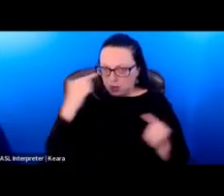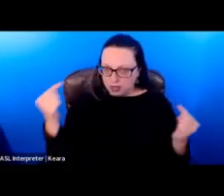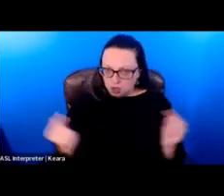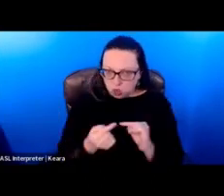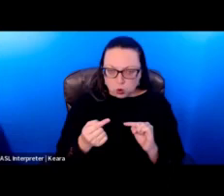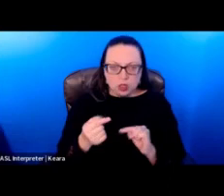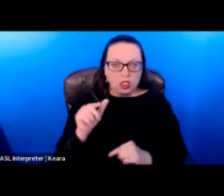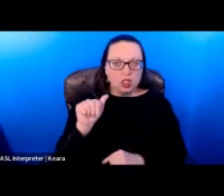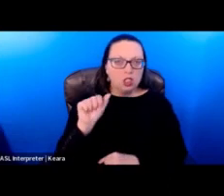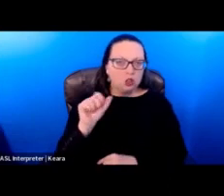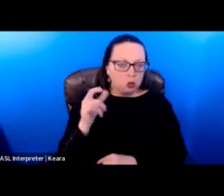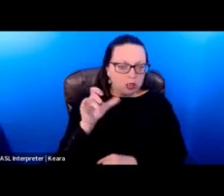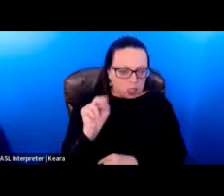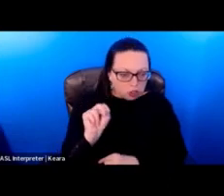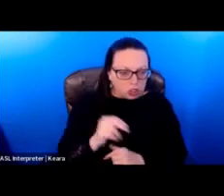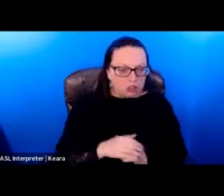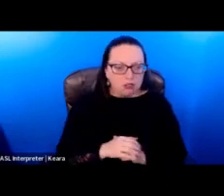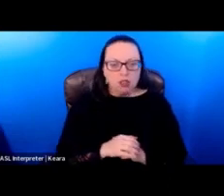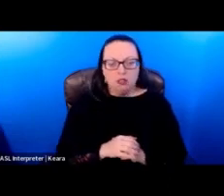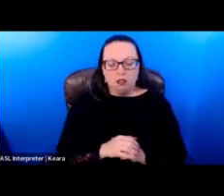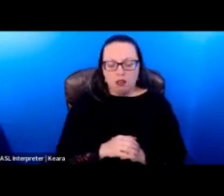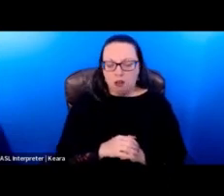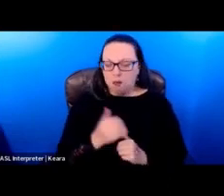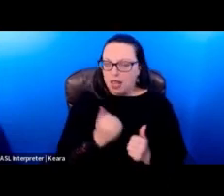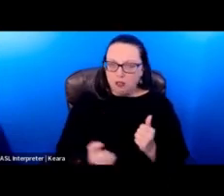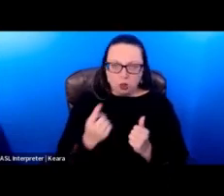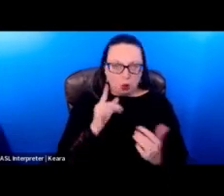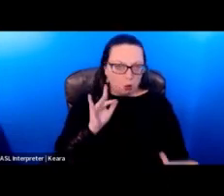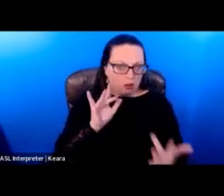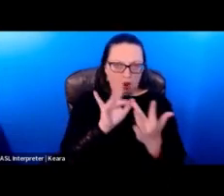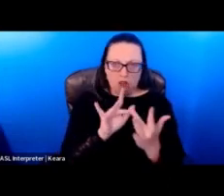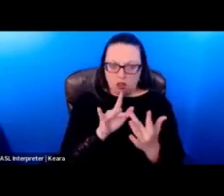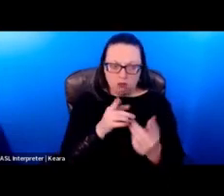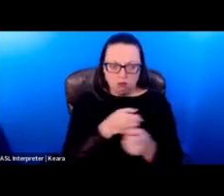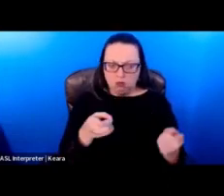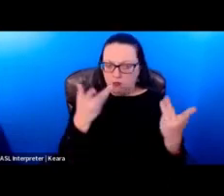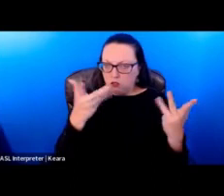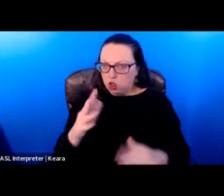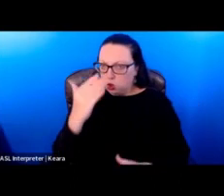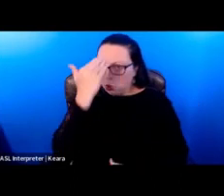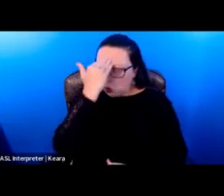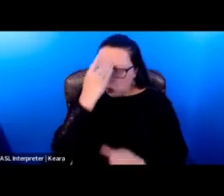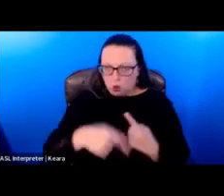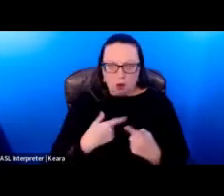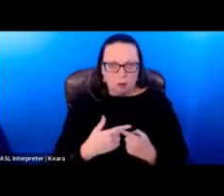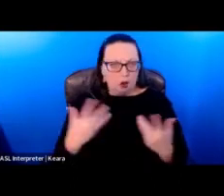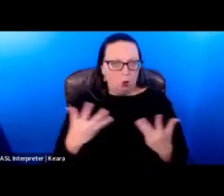had come into contact with, knew about what we were doing. One of